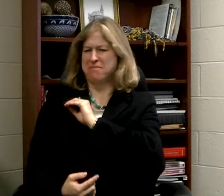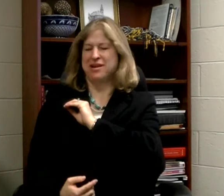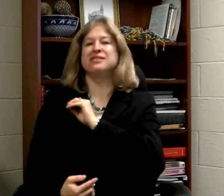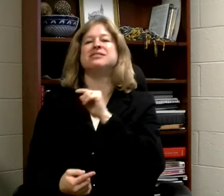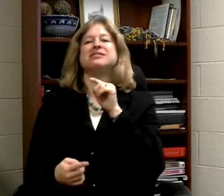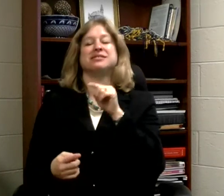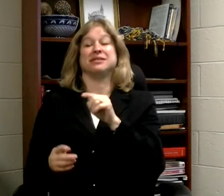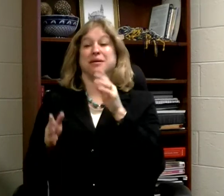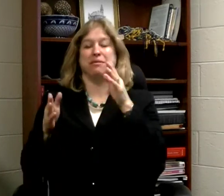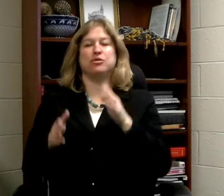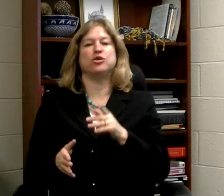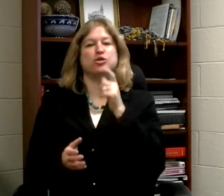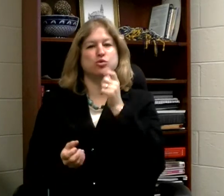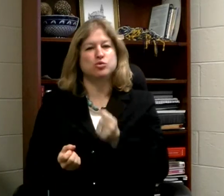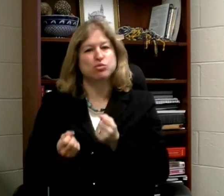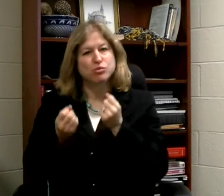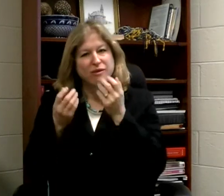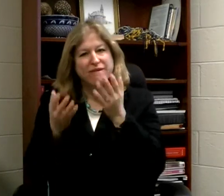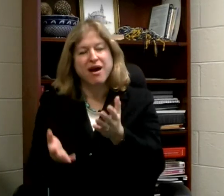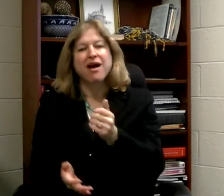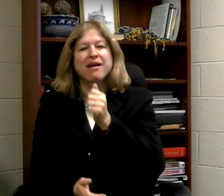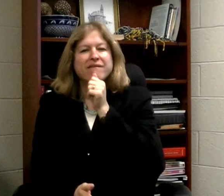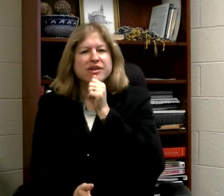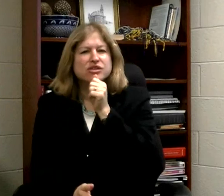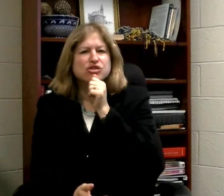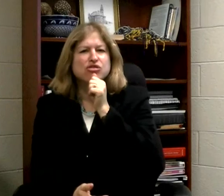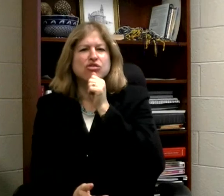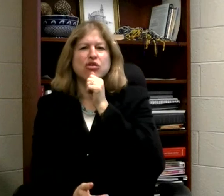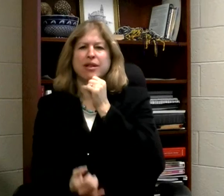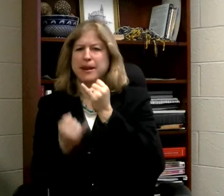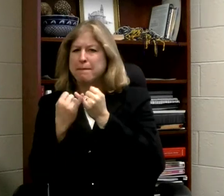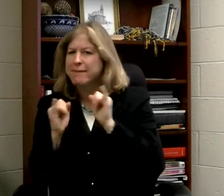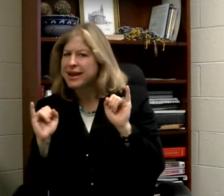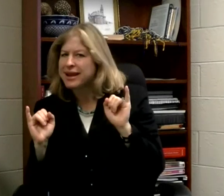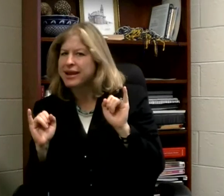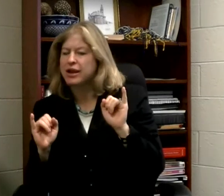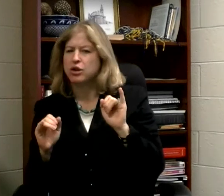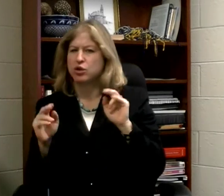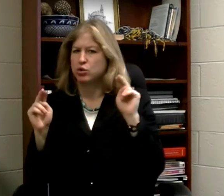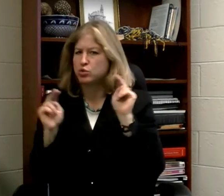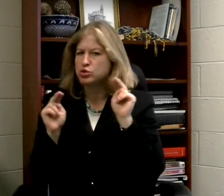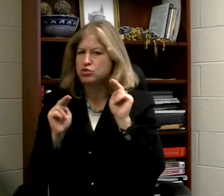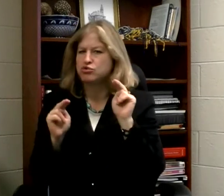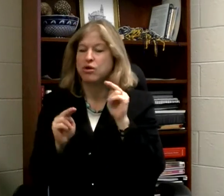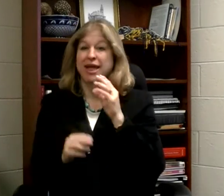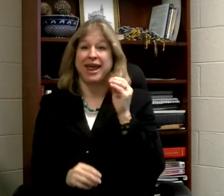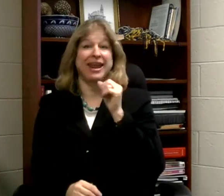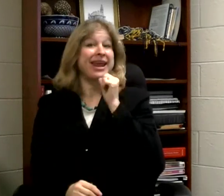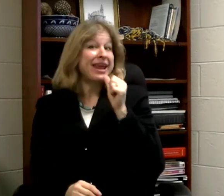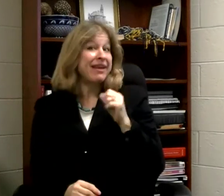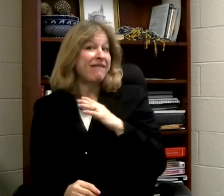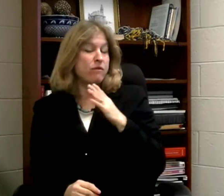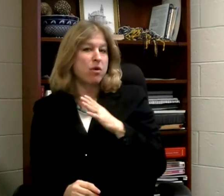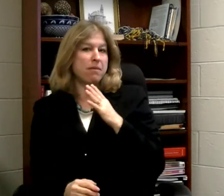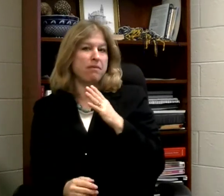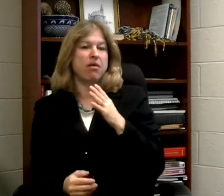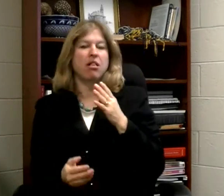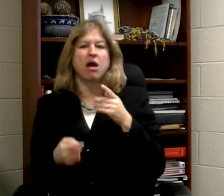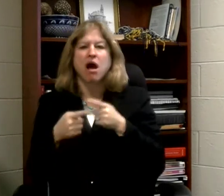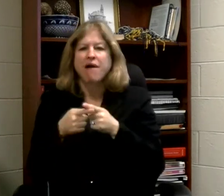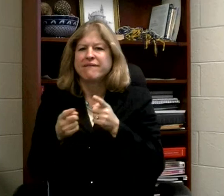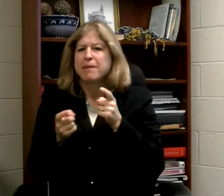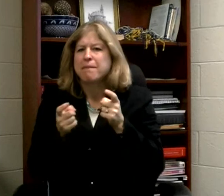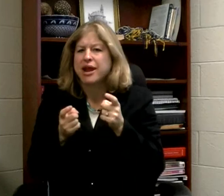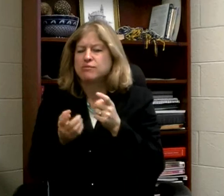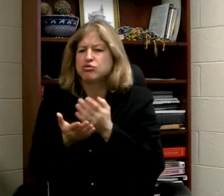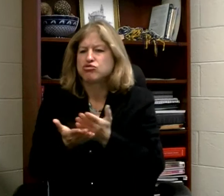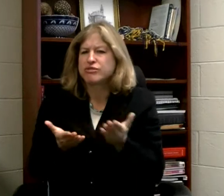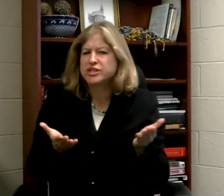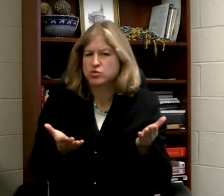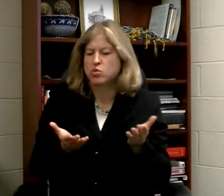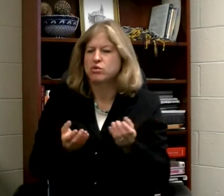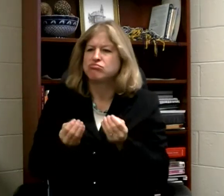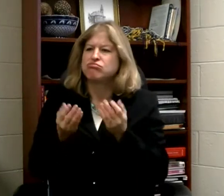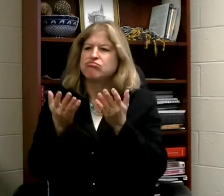An ombuds is a person who provides visitors with a confidential, independent, neutral, and informal conflict management resource.